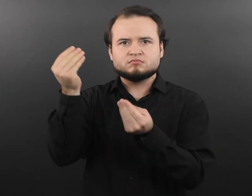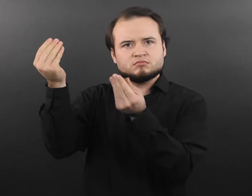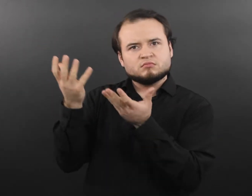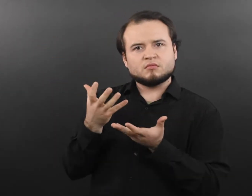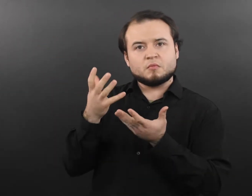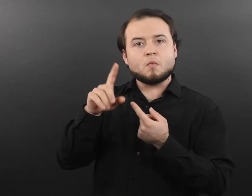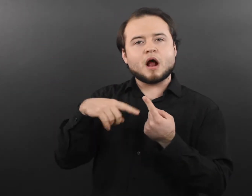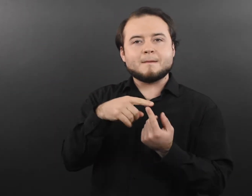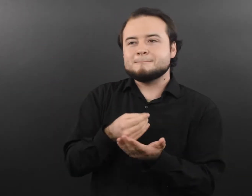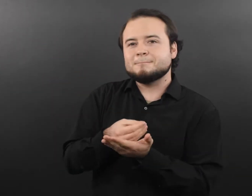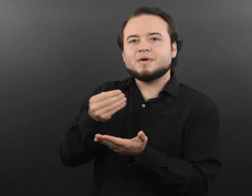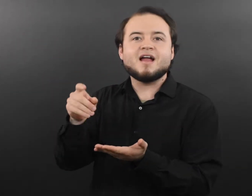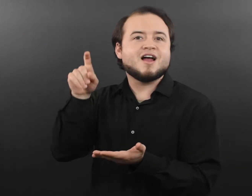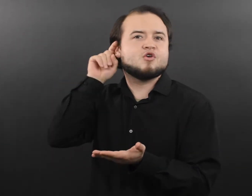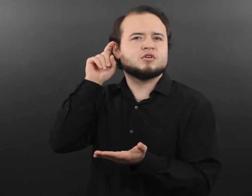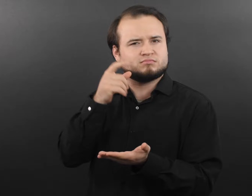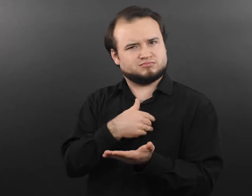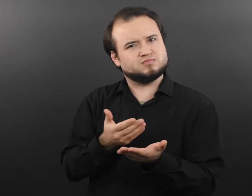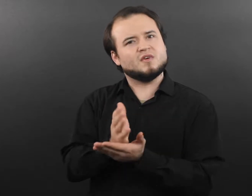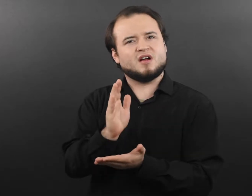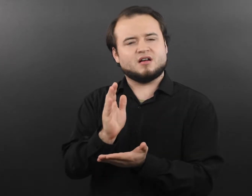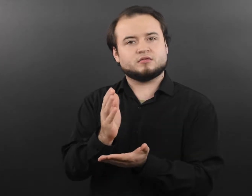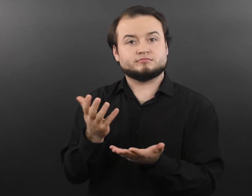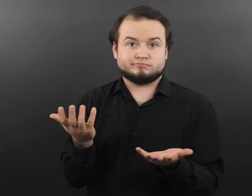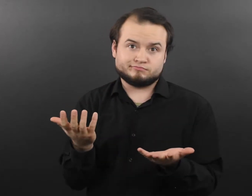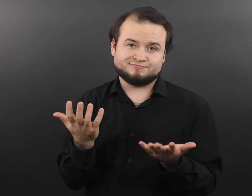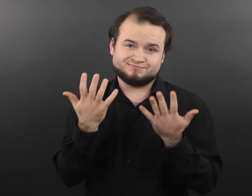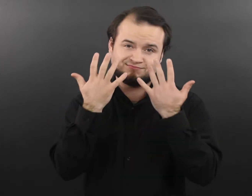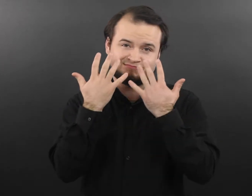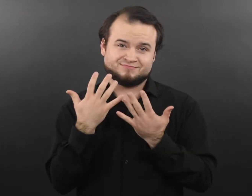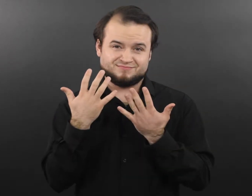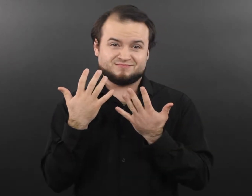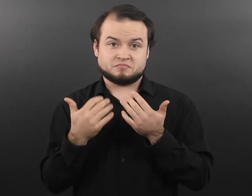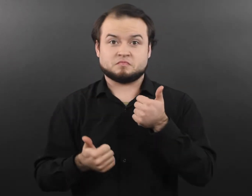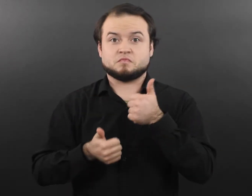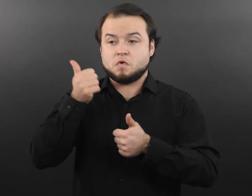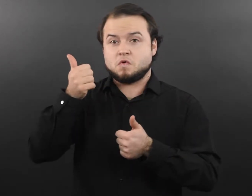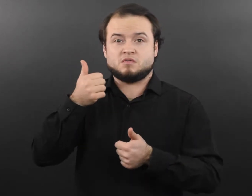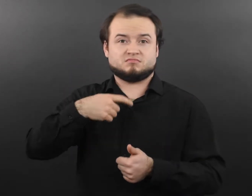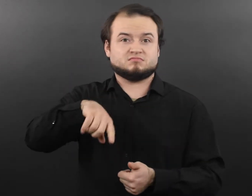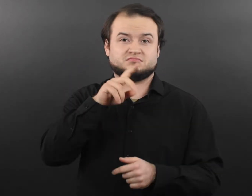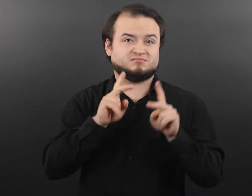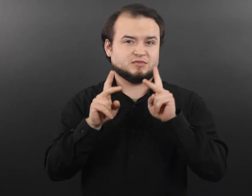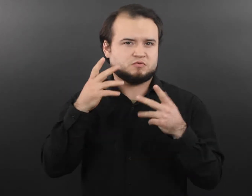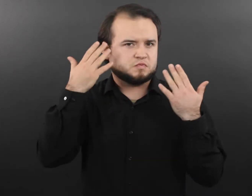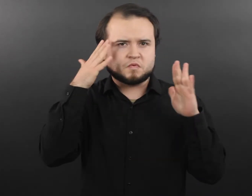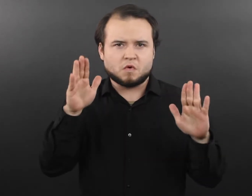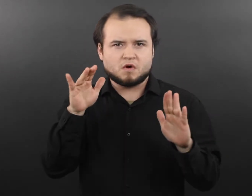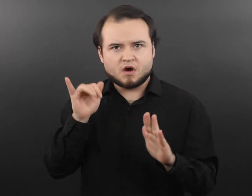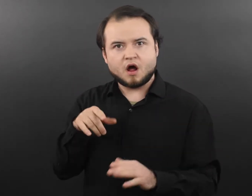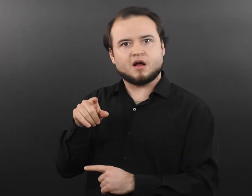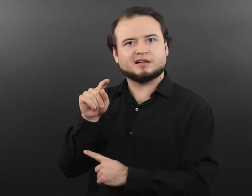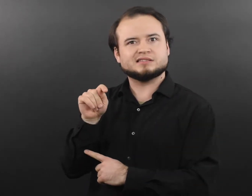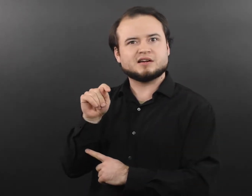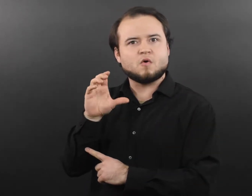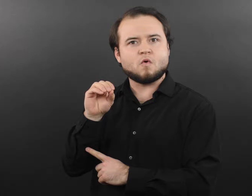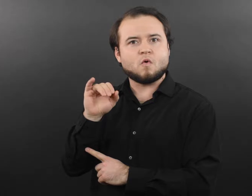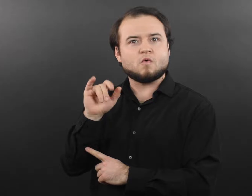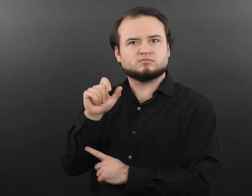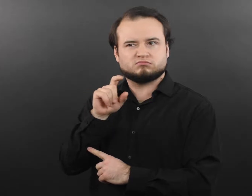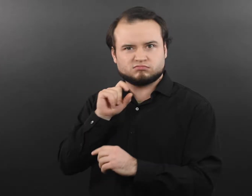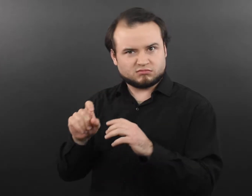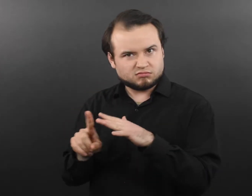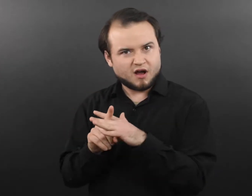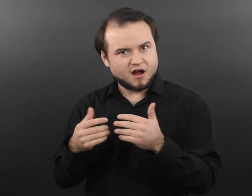right to be informed when they purchase hearing aids. Unfortunately, most do not know telecoils